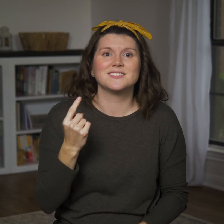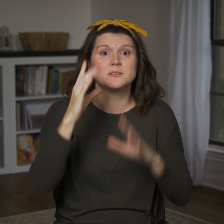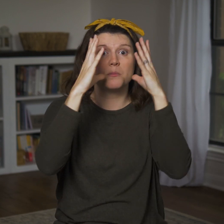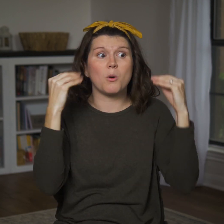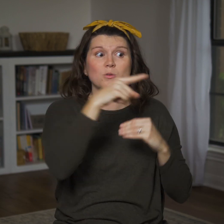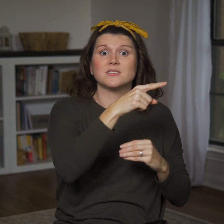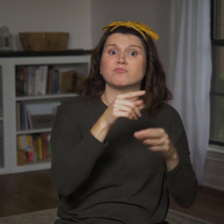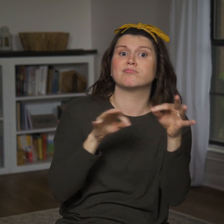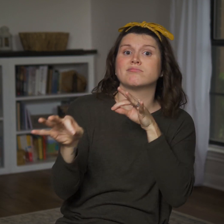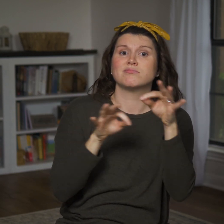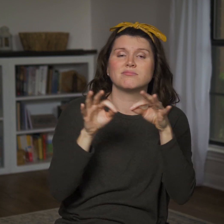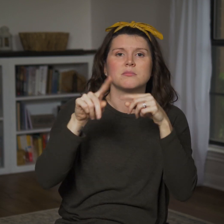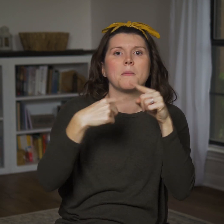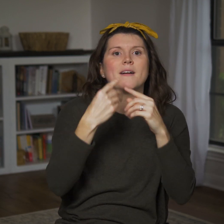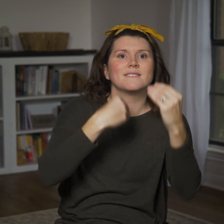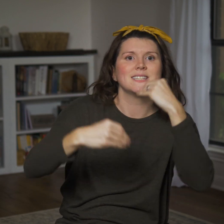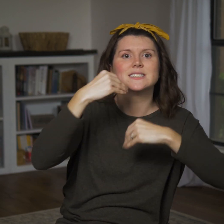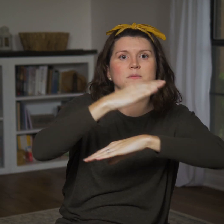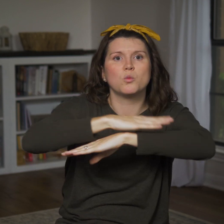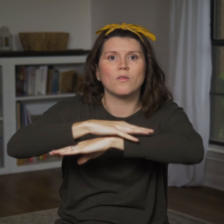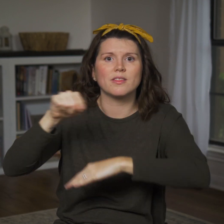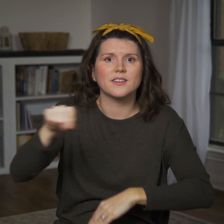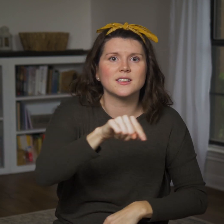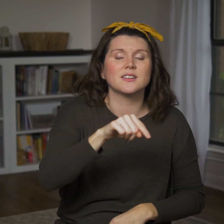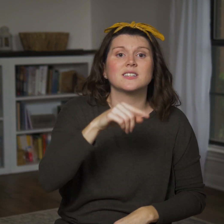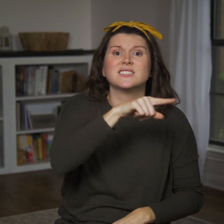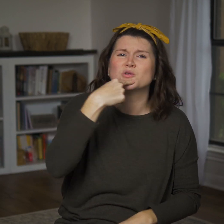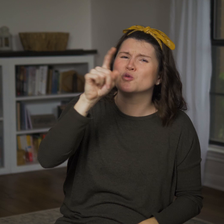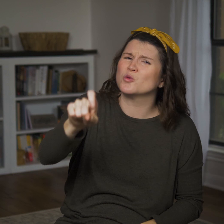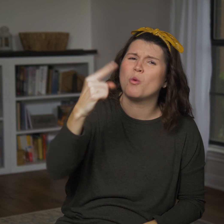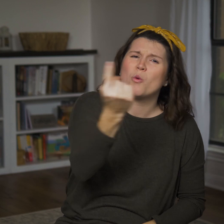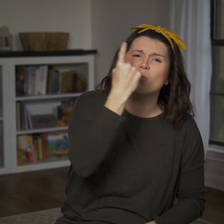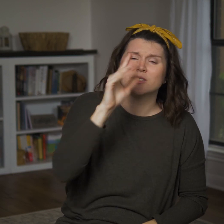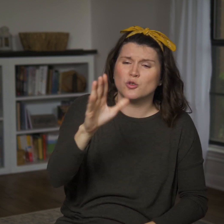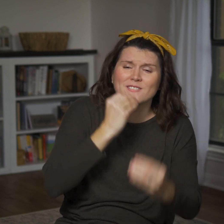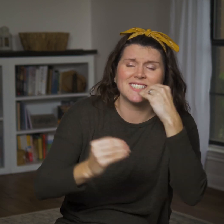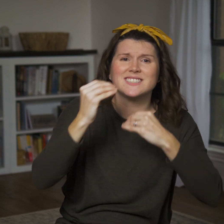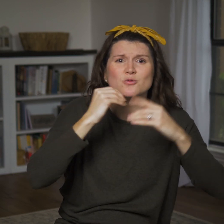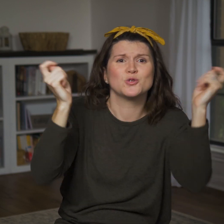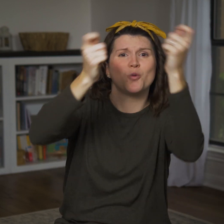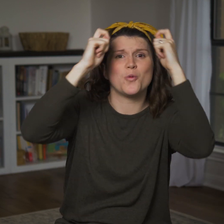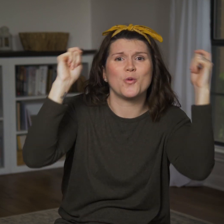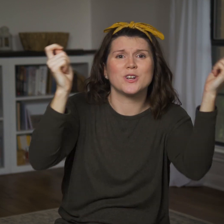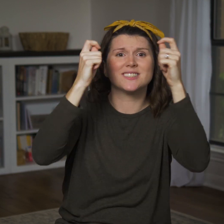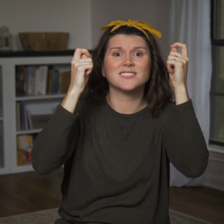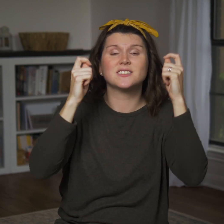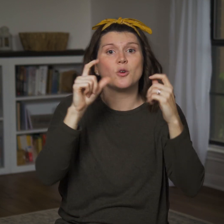When Moses talks about the Feast of Booths, he says, “You shall rejoice in your feast”